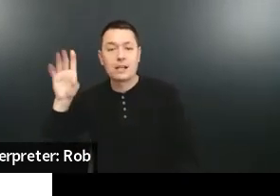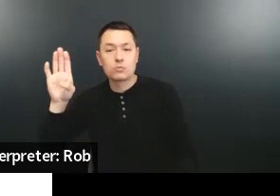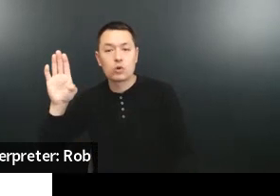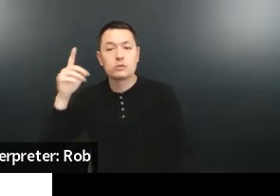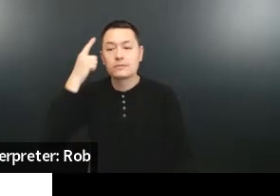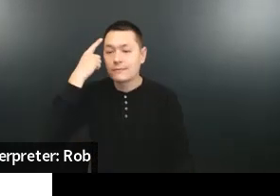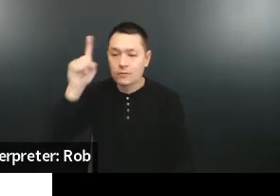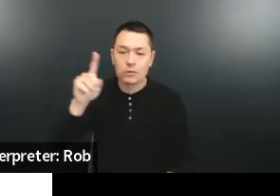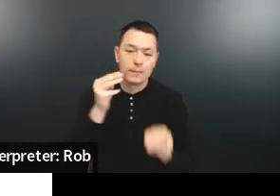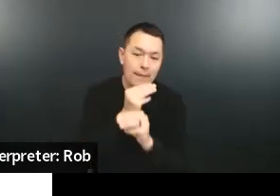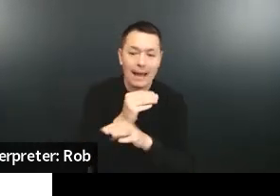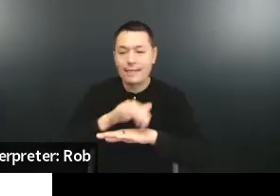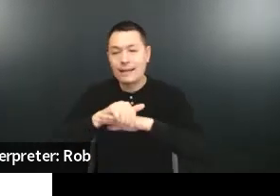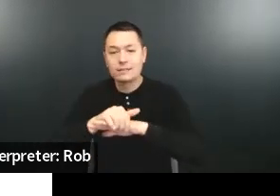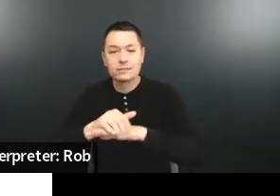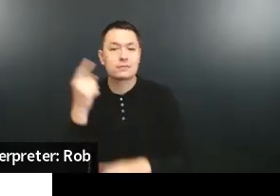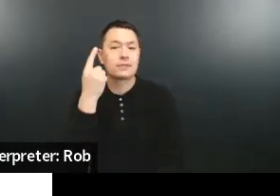They recently developed a new IB 7.5